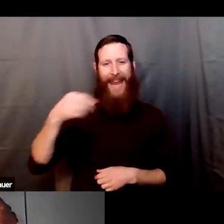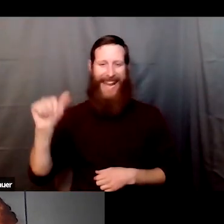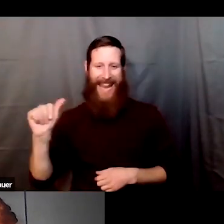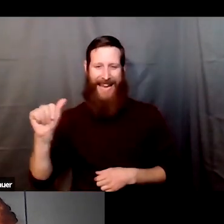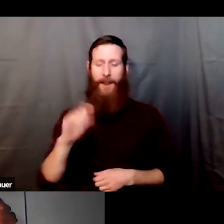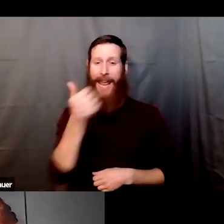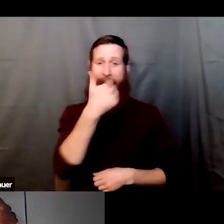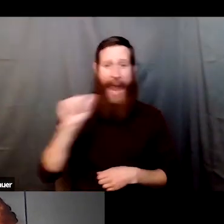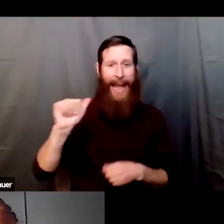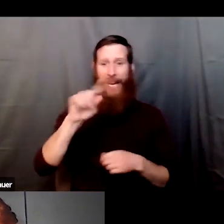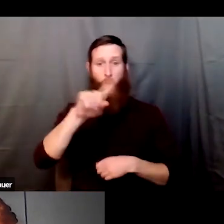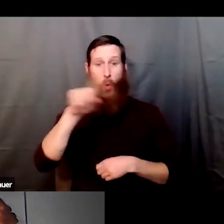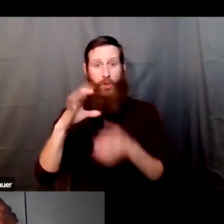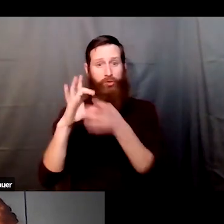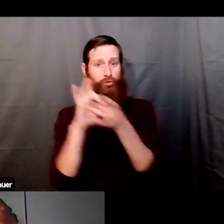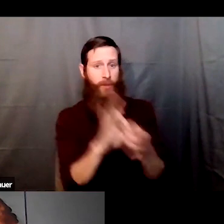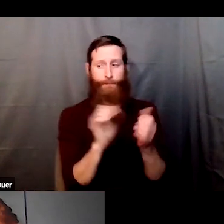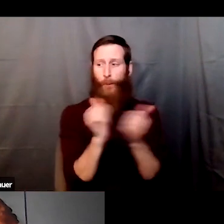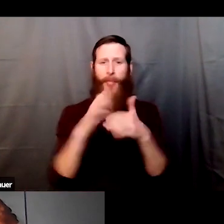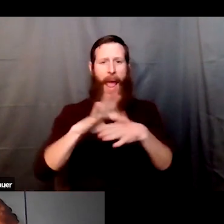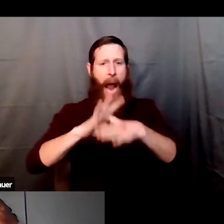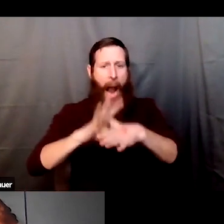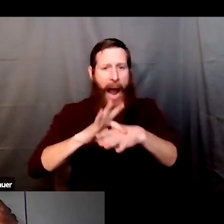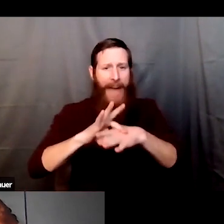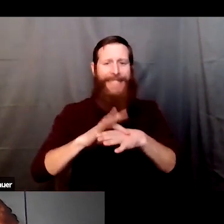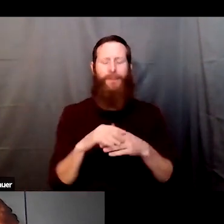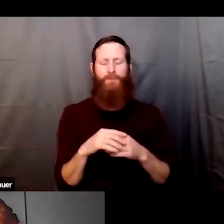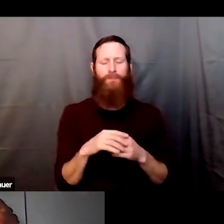for any content based questions related to the presentation this evening.